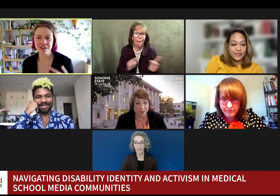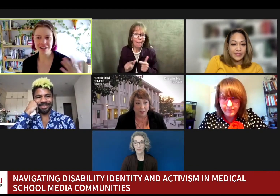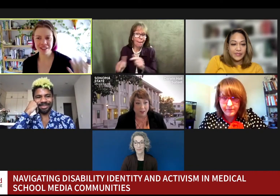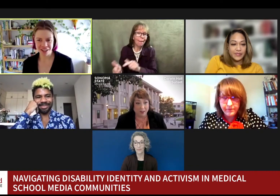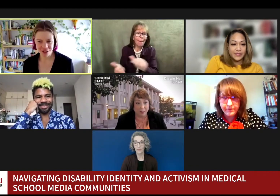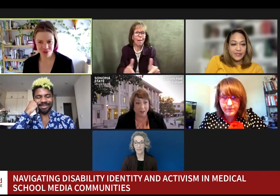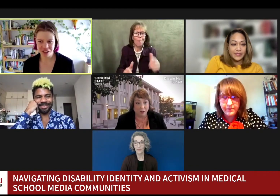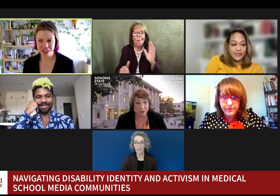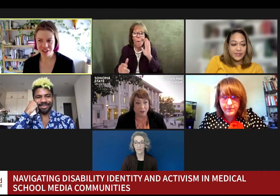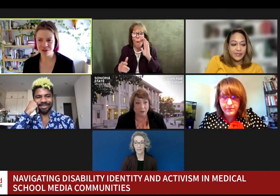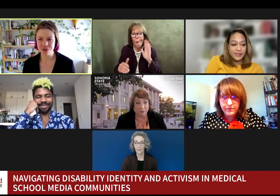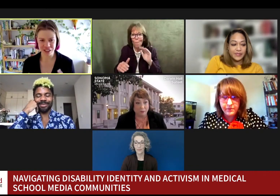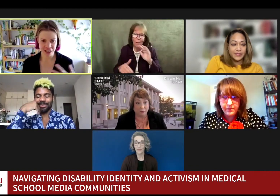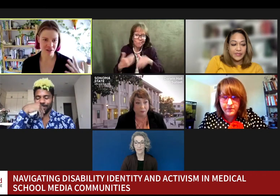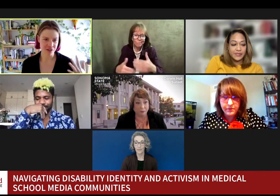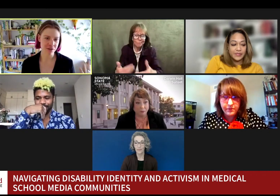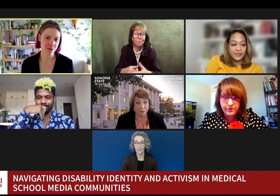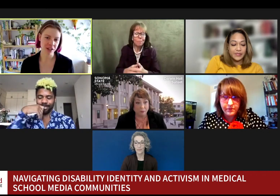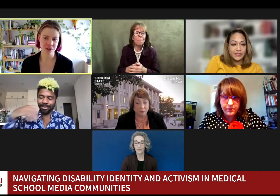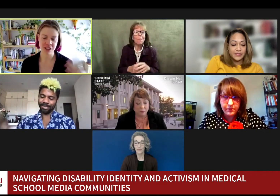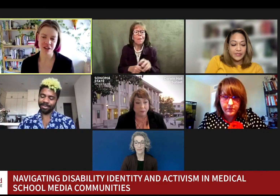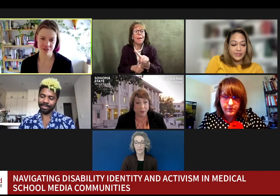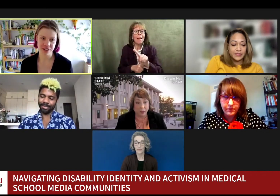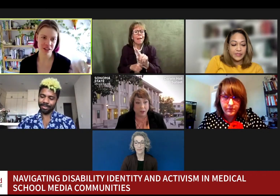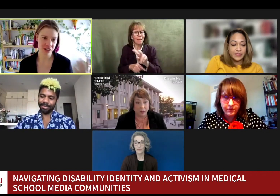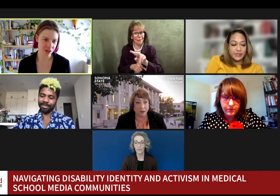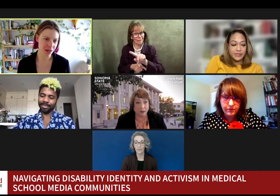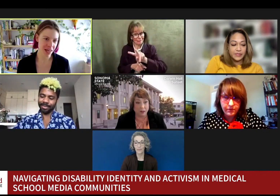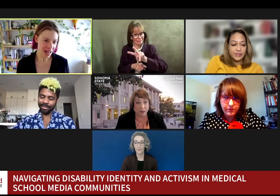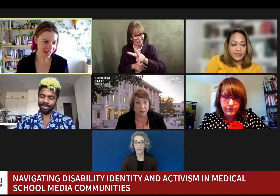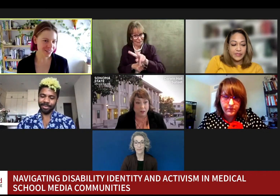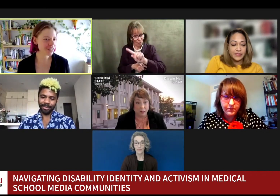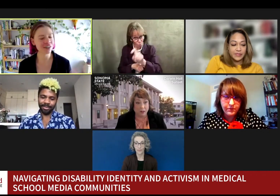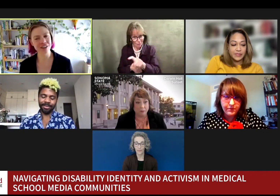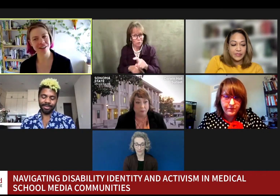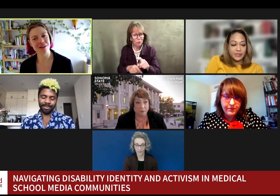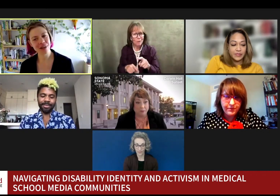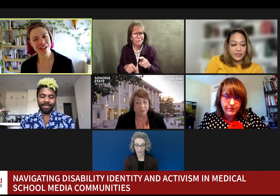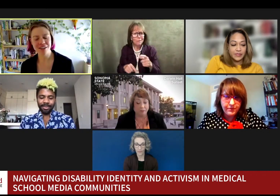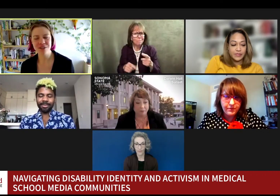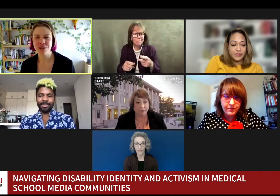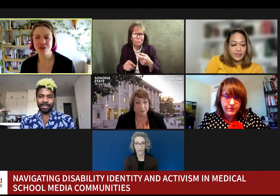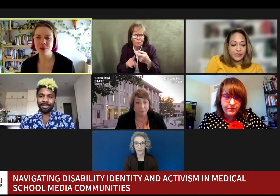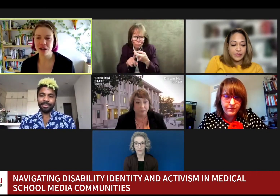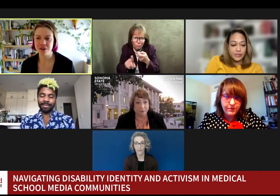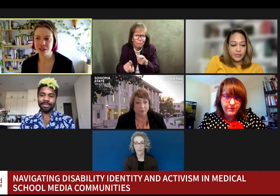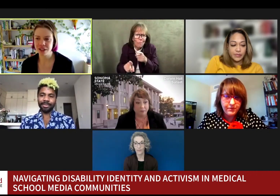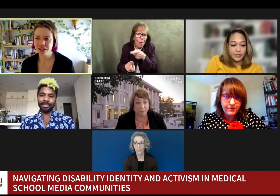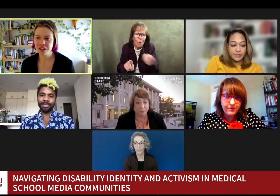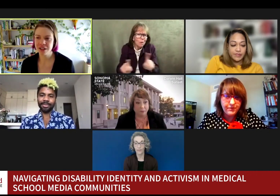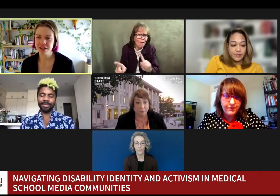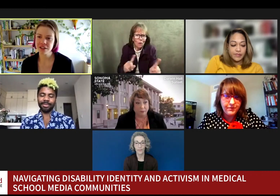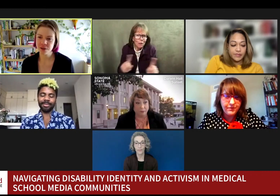The second question emerged out of some really interesting conversations that we had during that meeting I told you about.